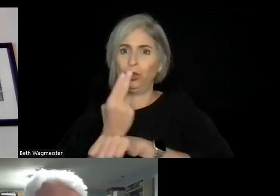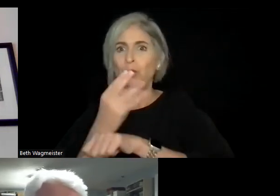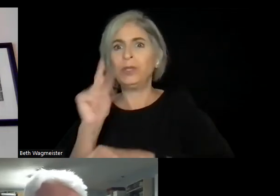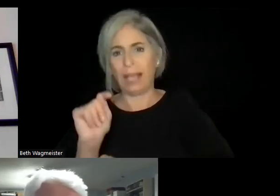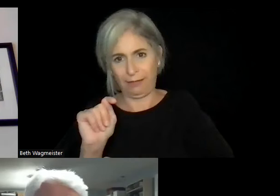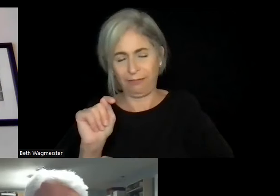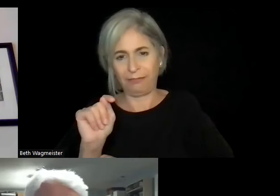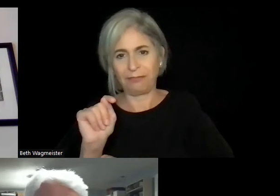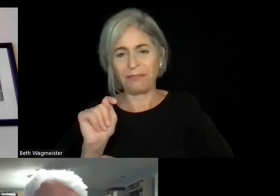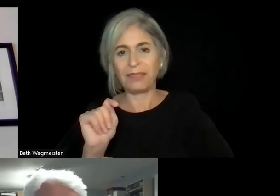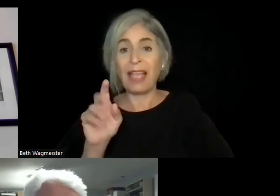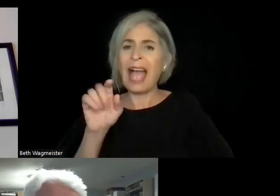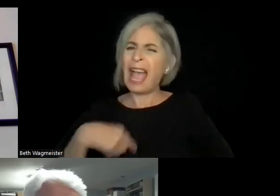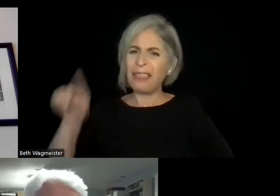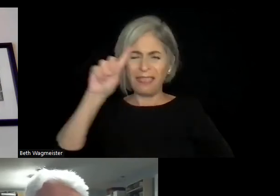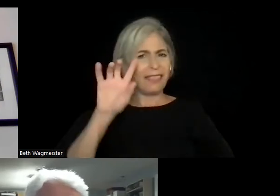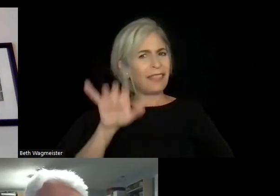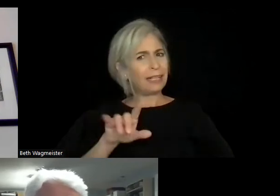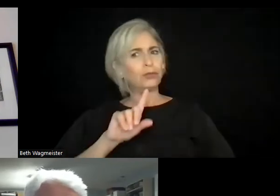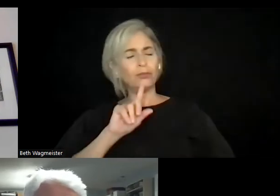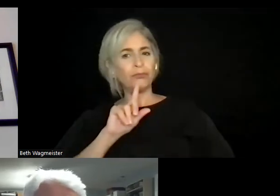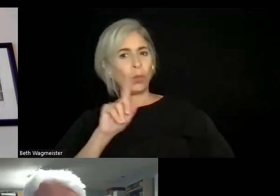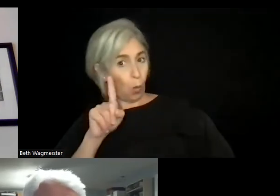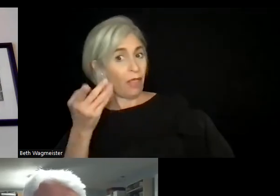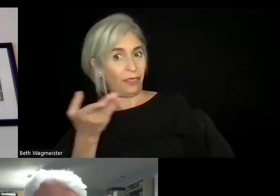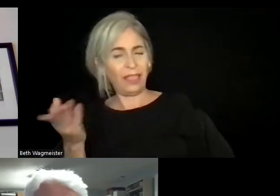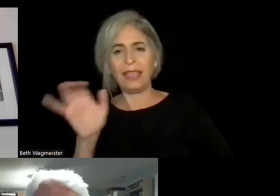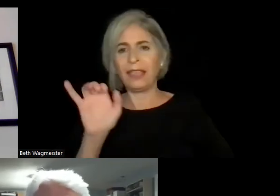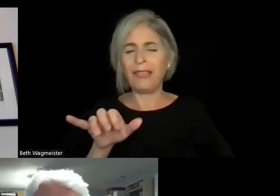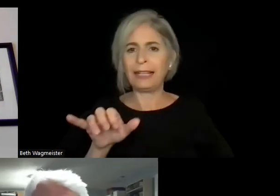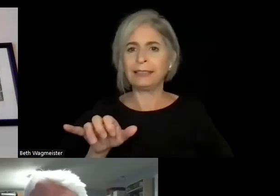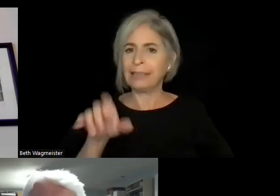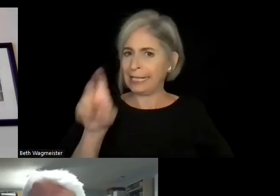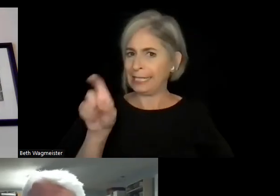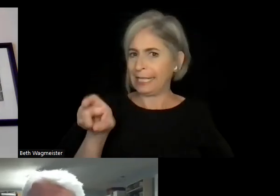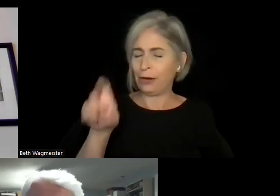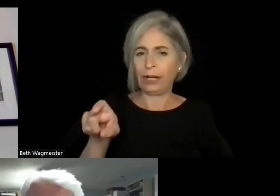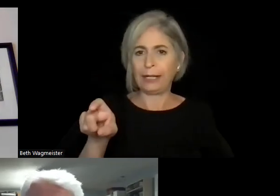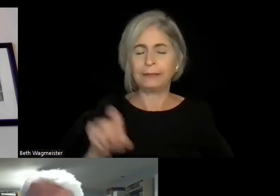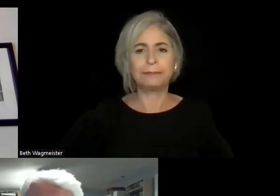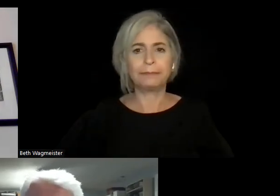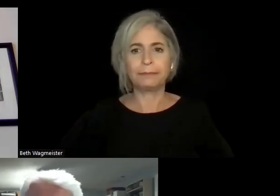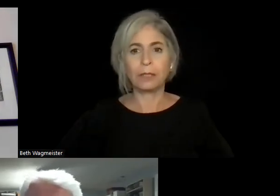works. Using it, it helps you get better by using